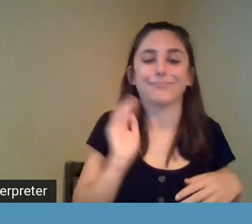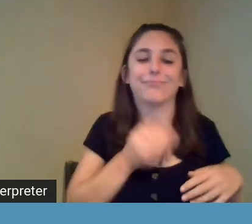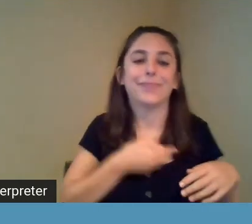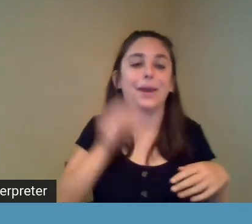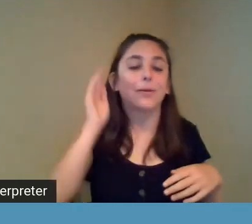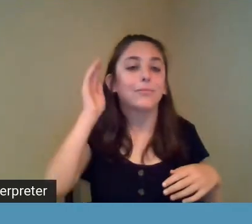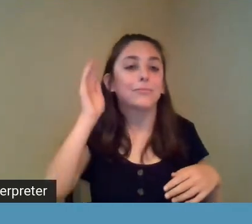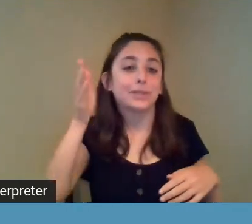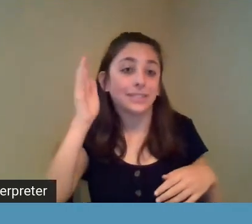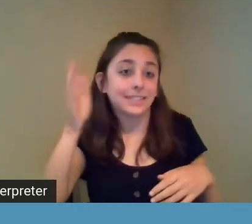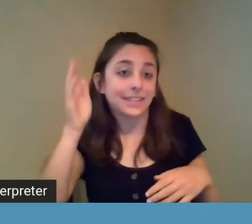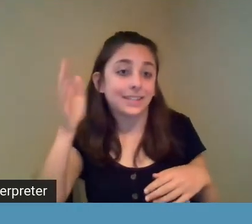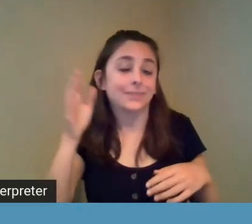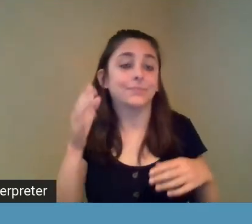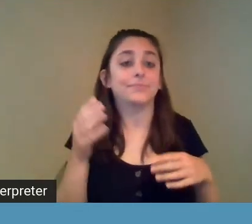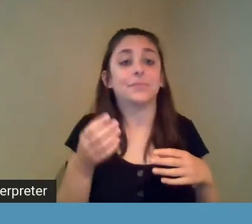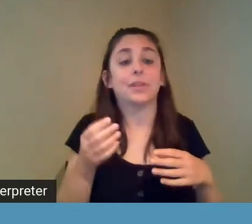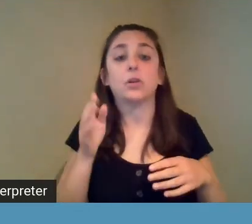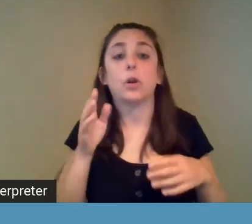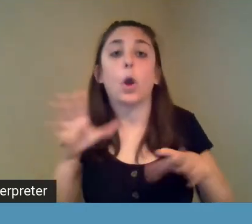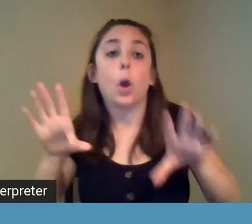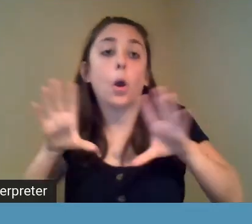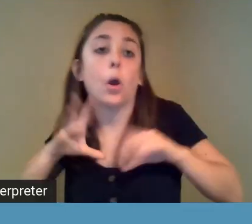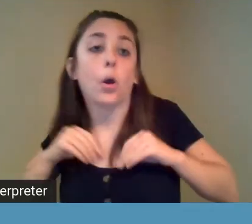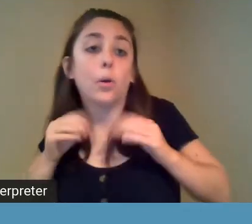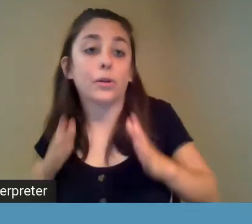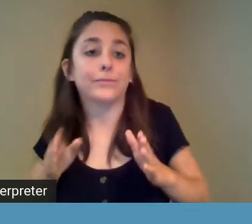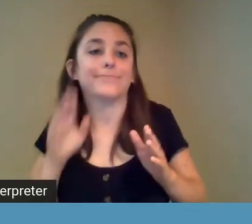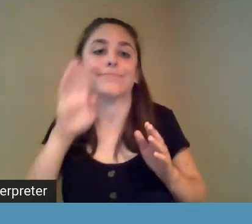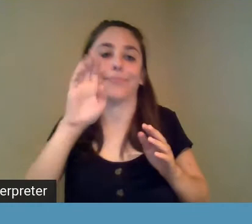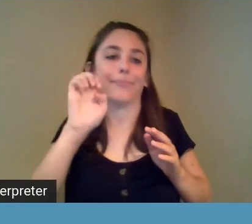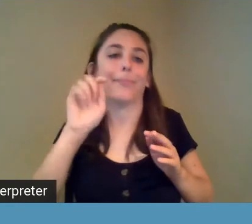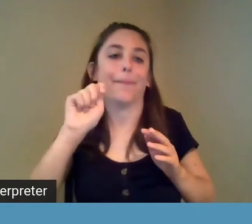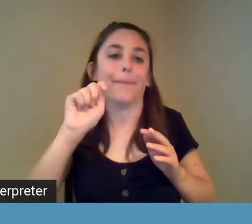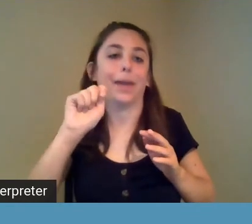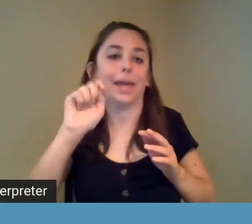the Owner and Executive Producer of Better Lemon Creative Audio, a production audio company